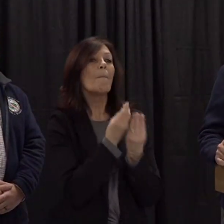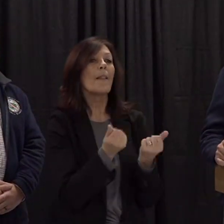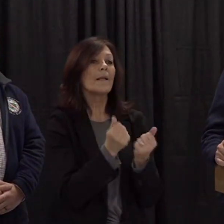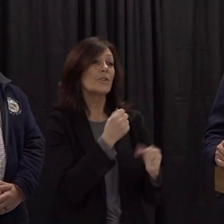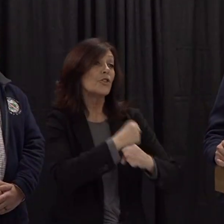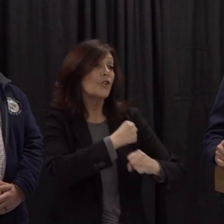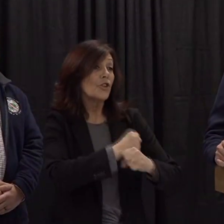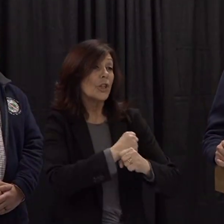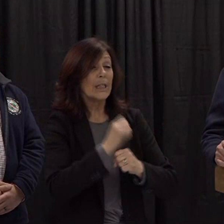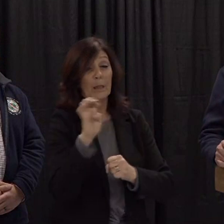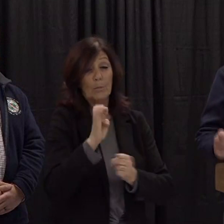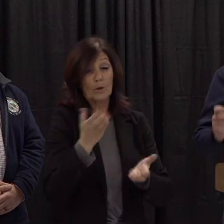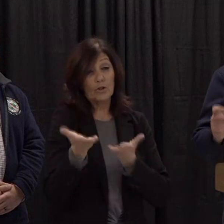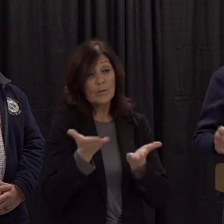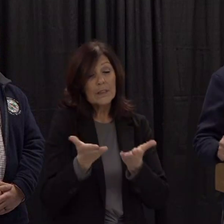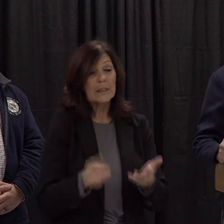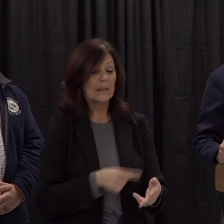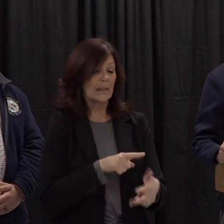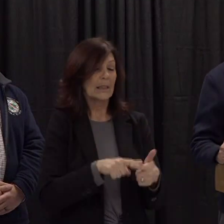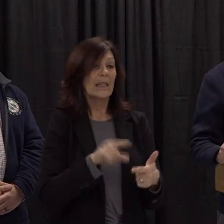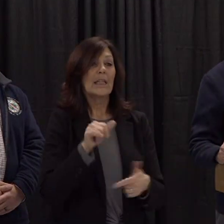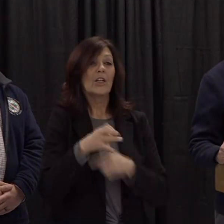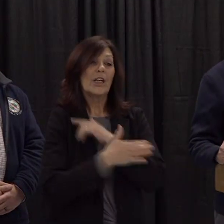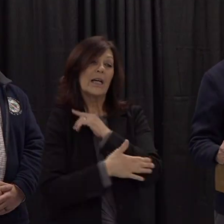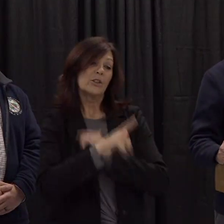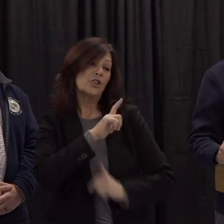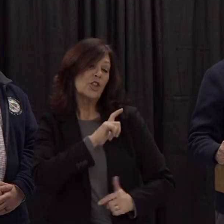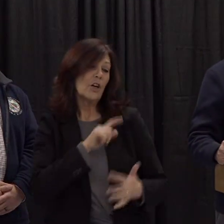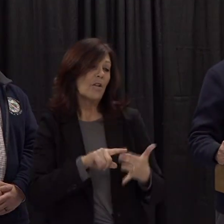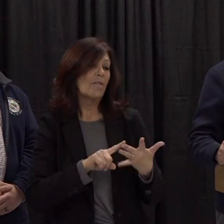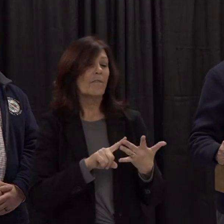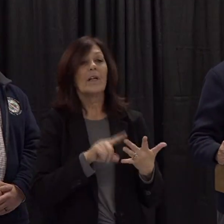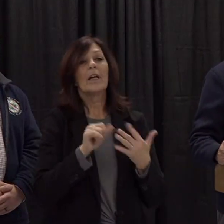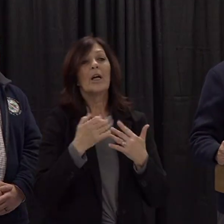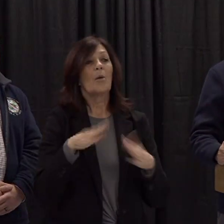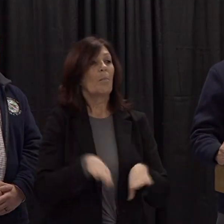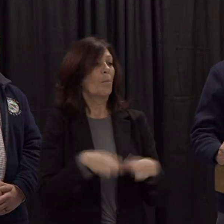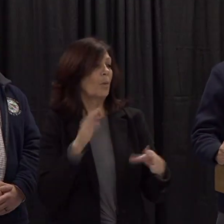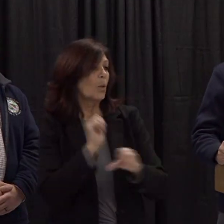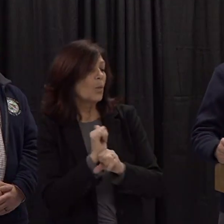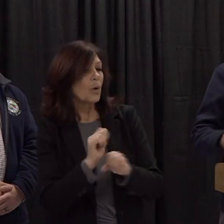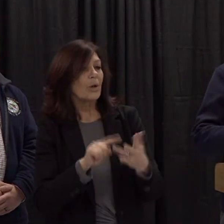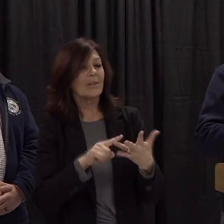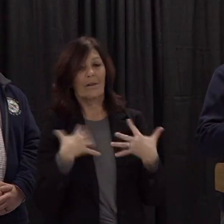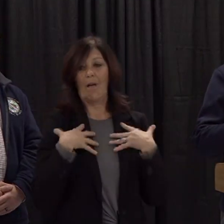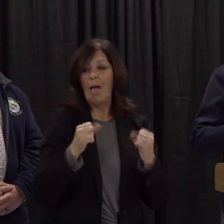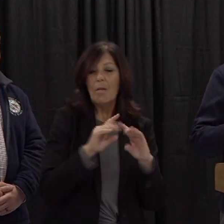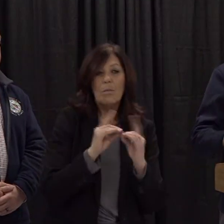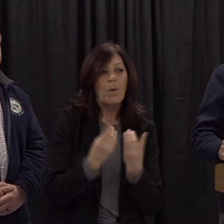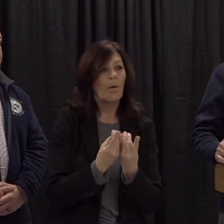Emergency Services, your County Sheriff's Office theory, County Department of Public Works, Erie County Health Department as well